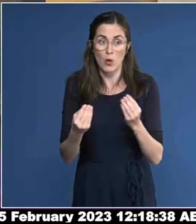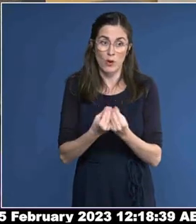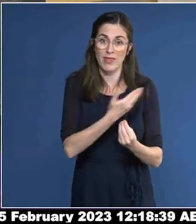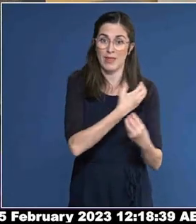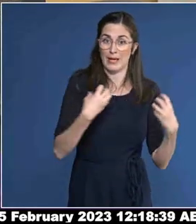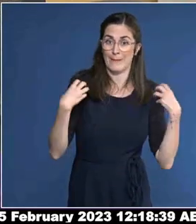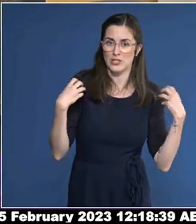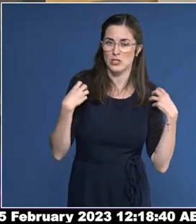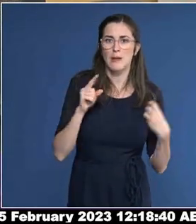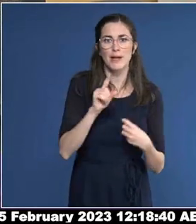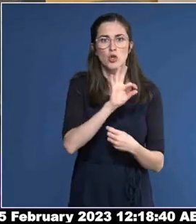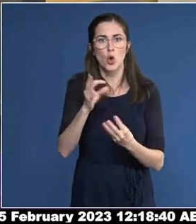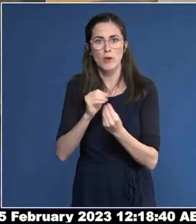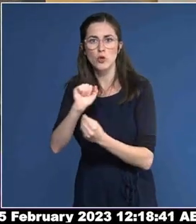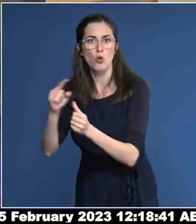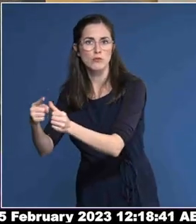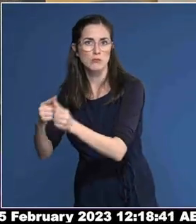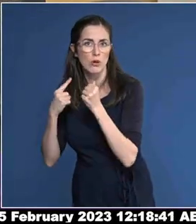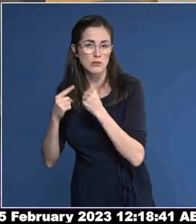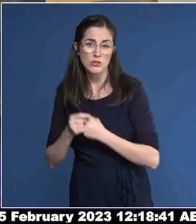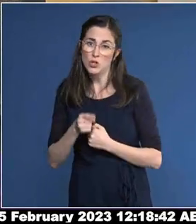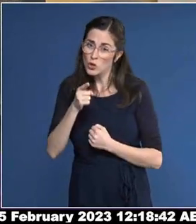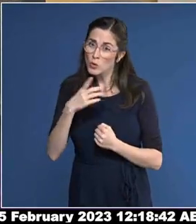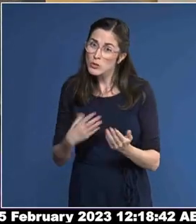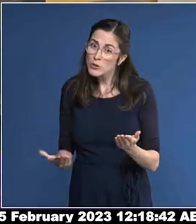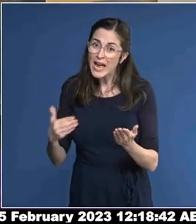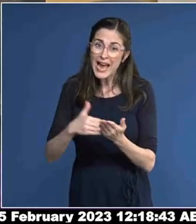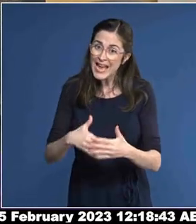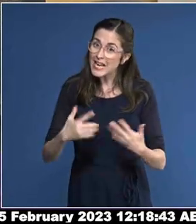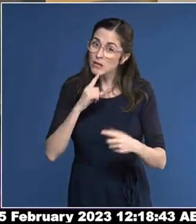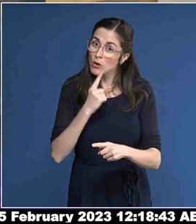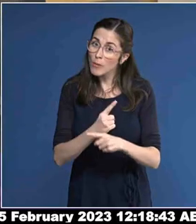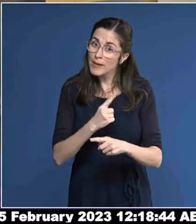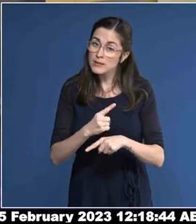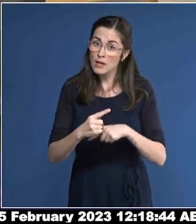reply. Is there anything you would like to say in relation to the Royal Commission's